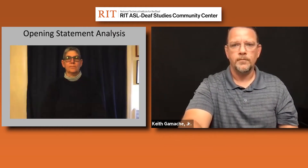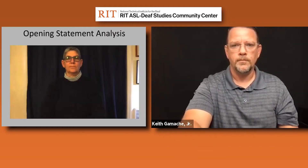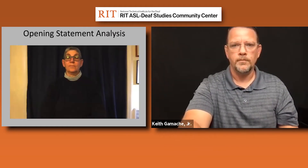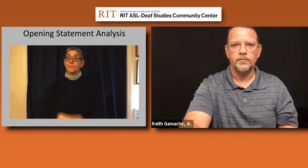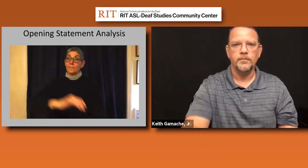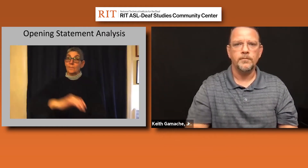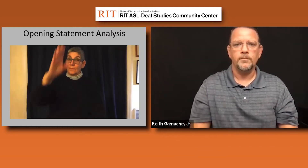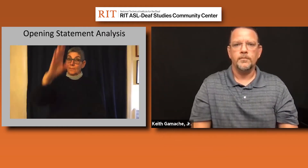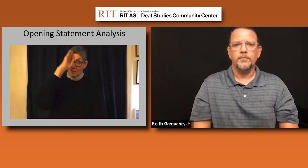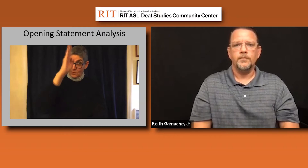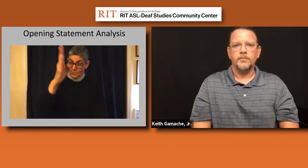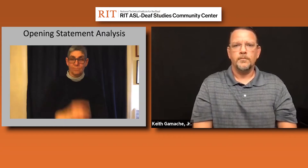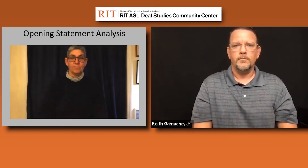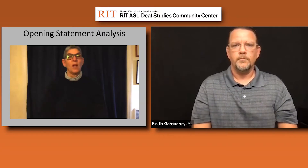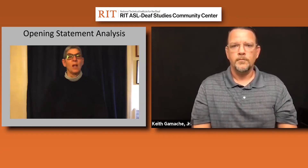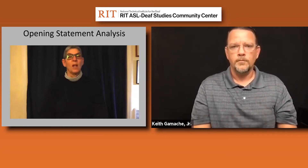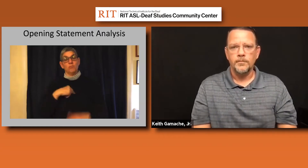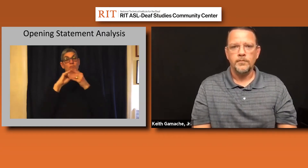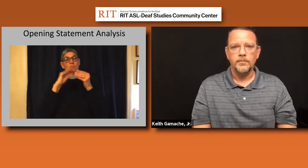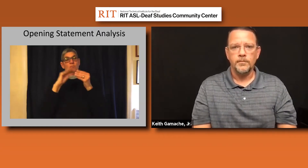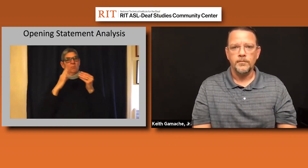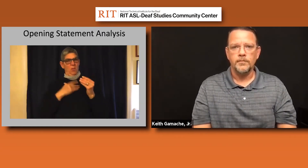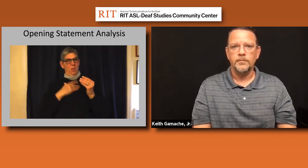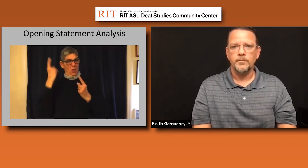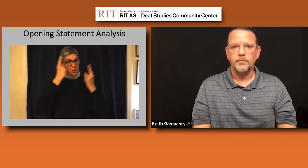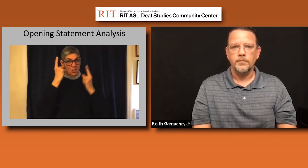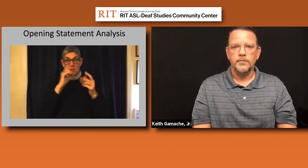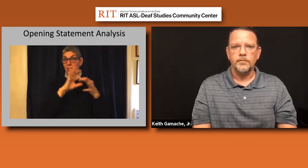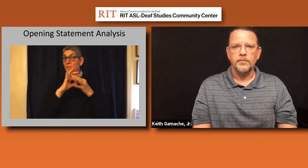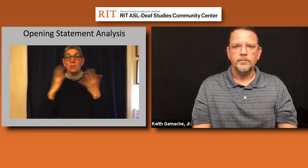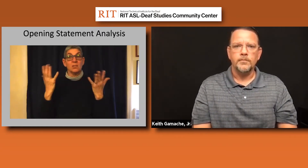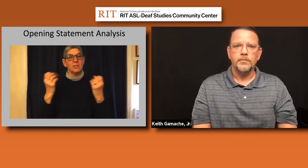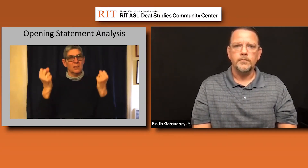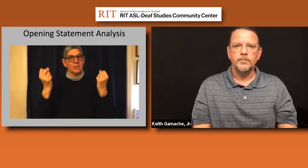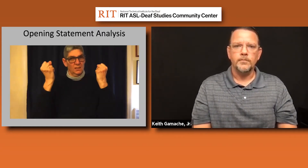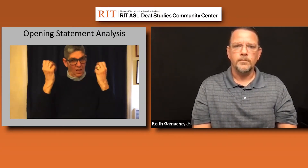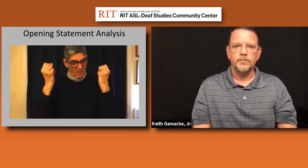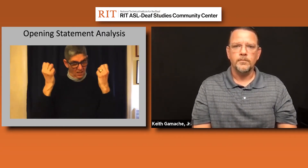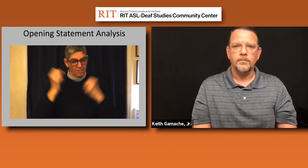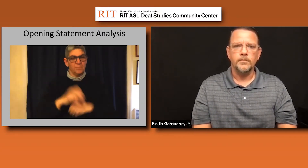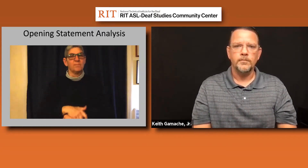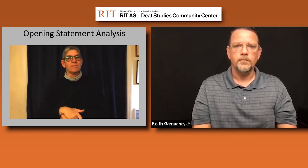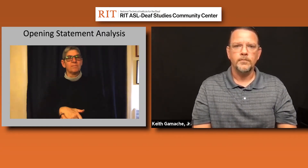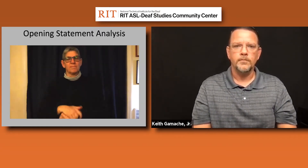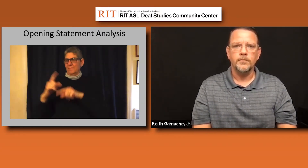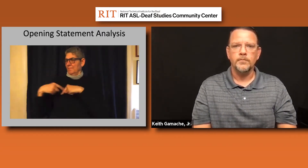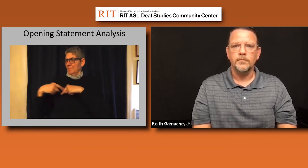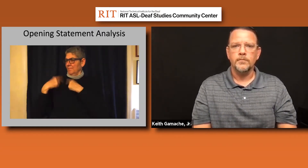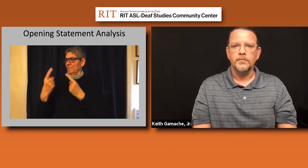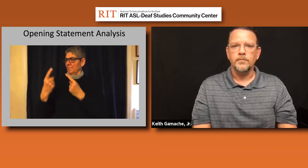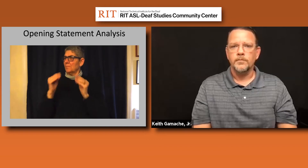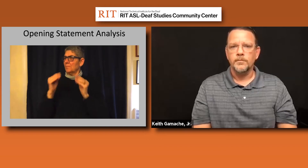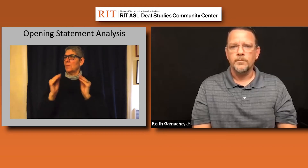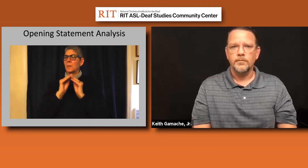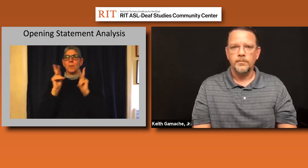Hello. I'm going to share some of my thoughts on sign language.